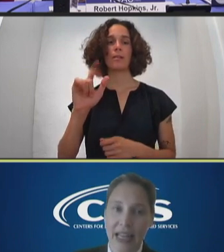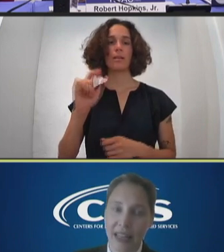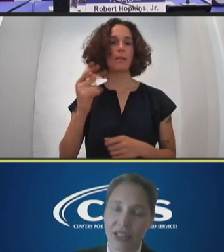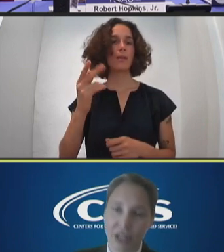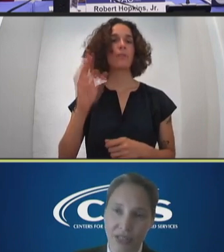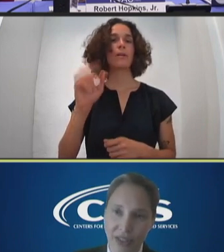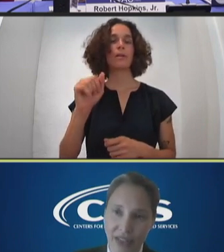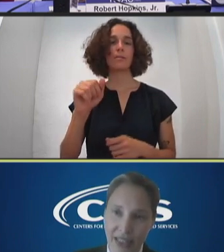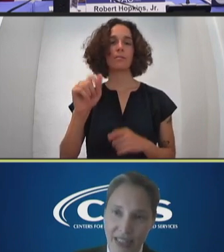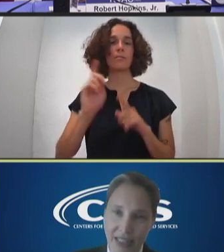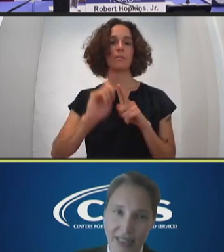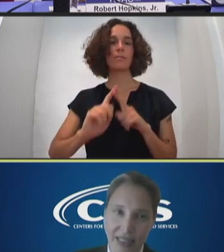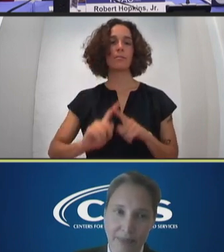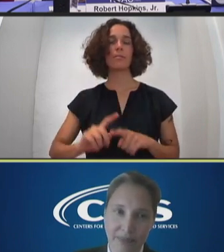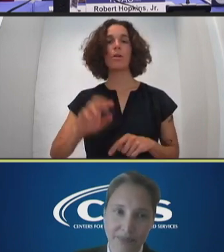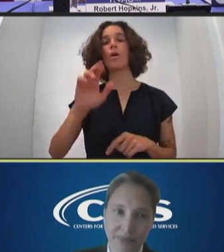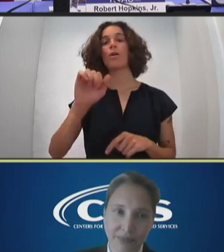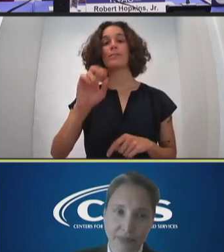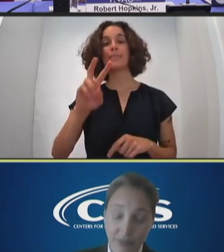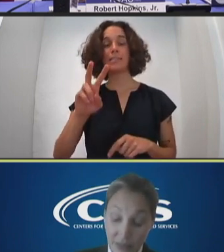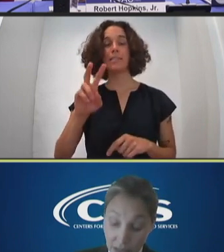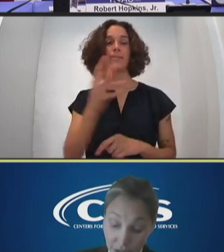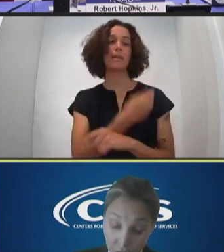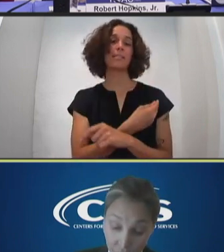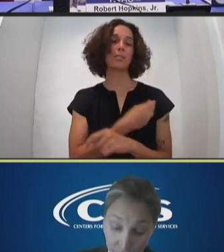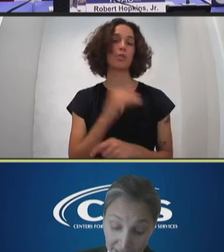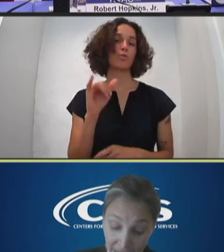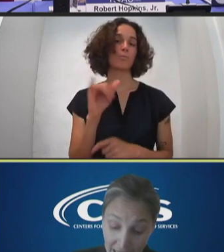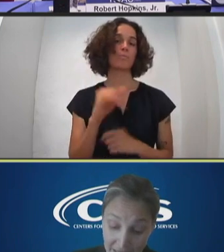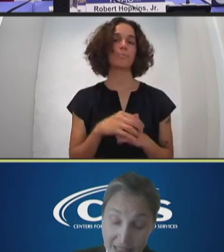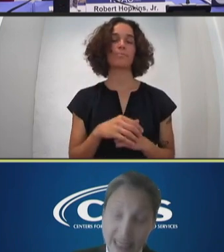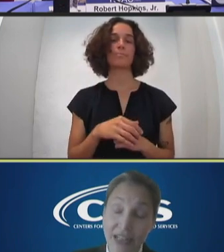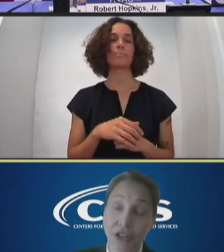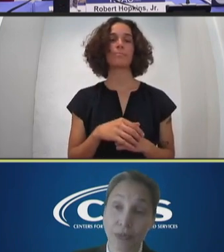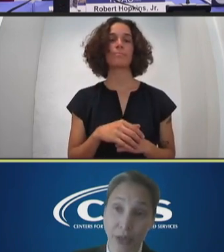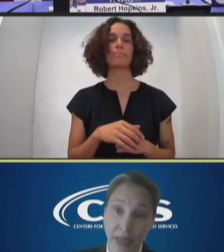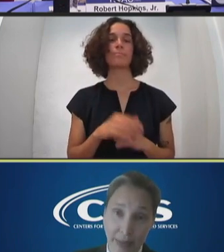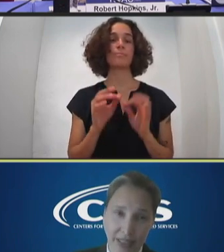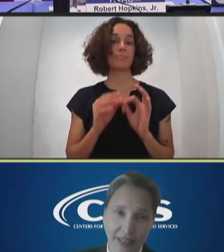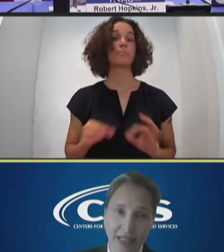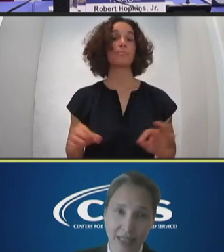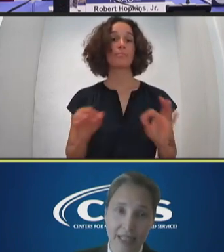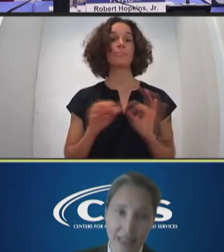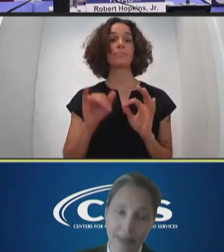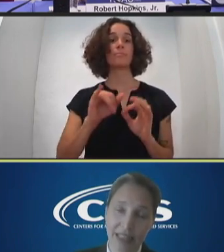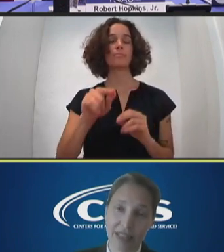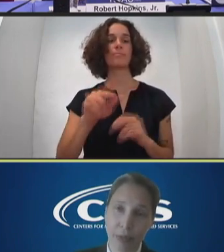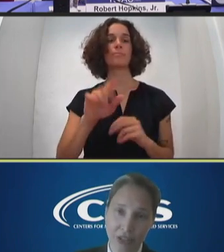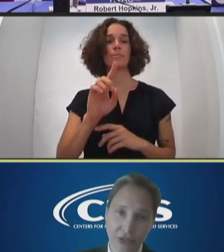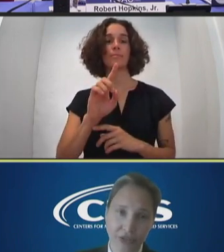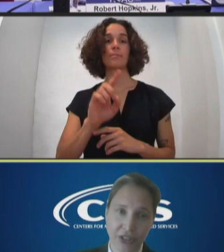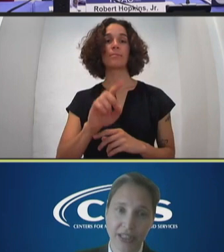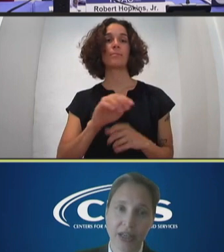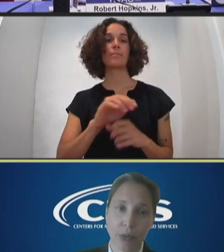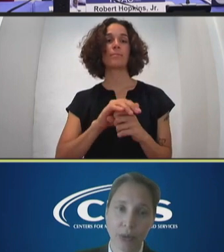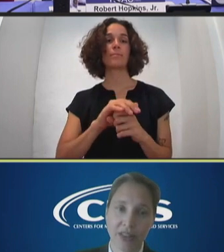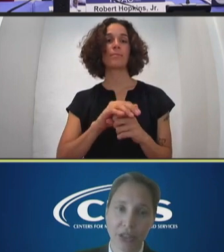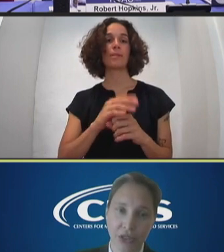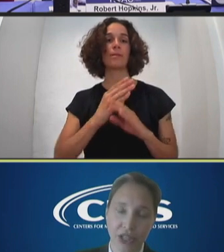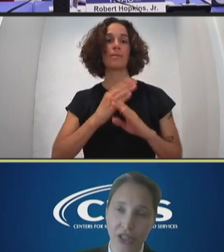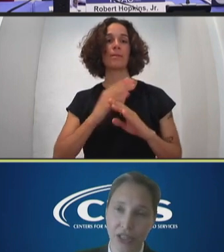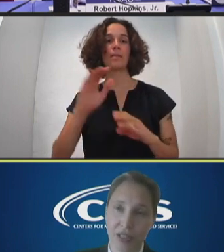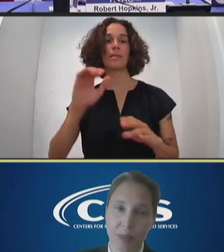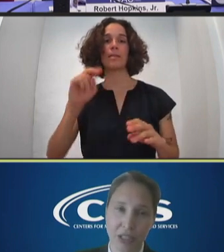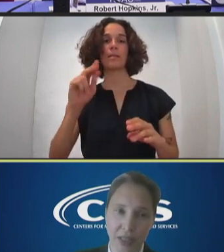and RSV vaccines. Notably, the statute prohibits CMS from interfering with the negotiations between